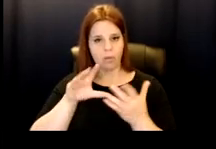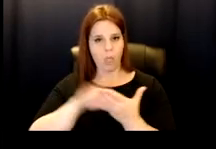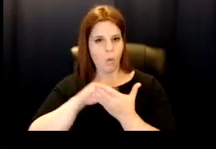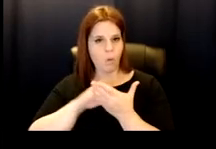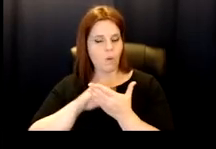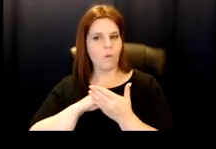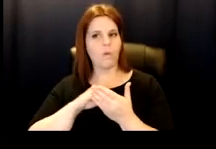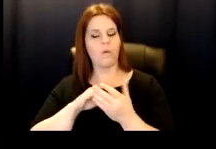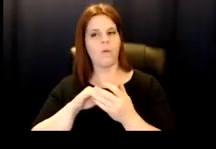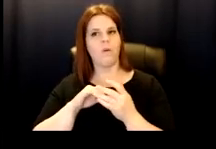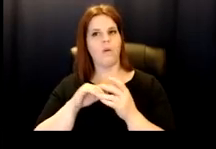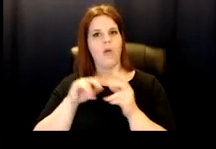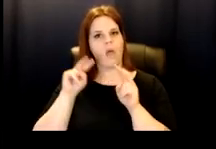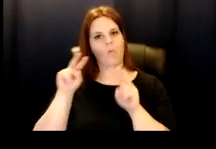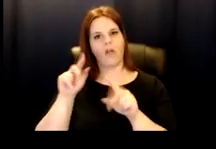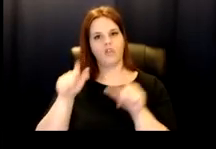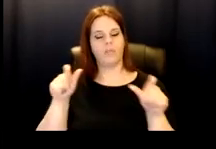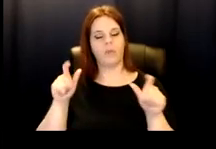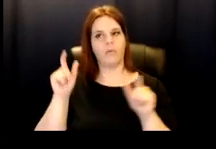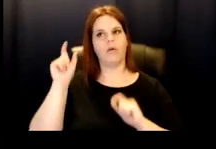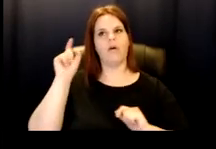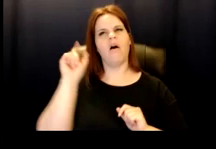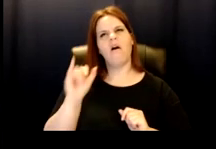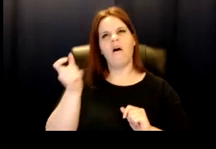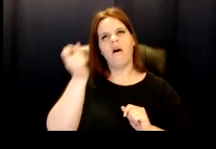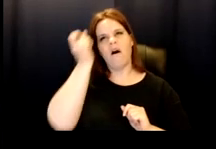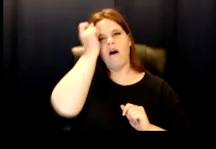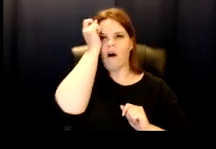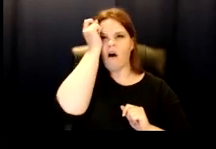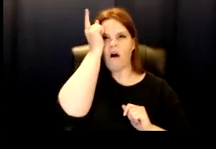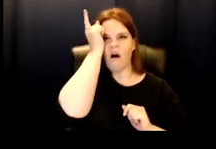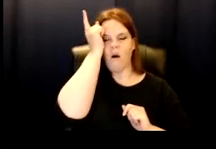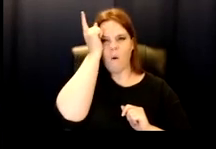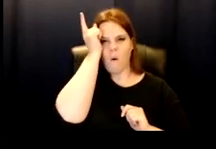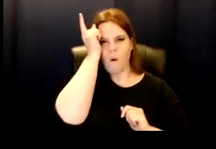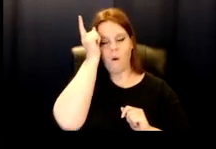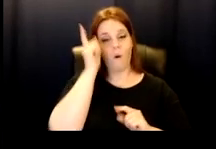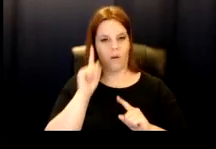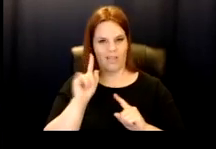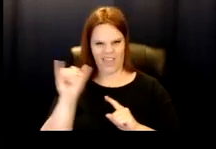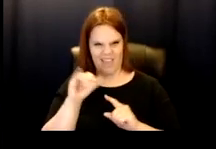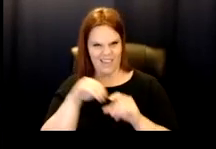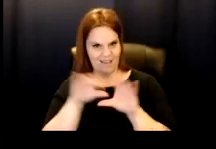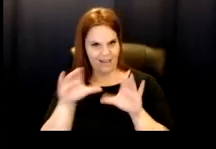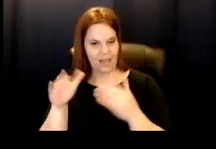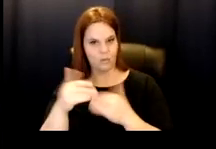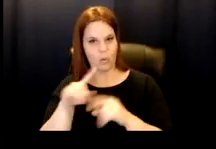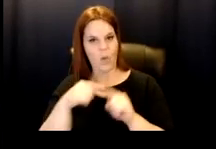the light bulbs go off, like you do in a classroom when students are really getting the information,